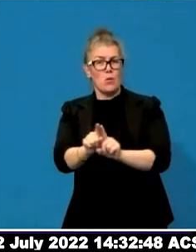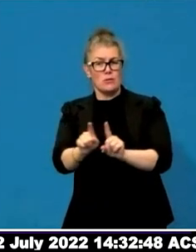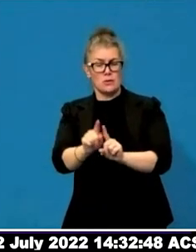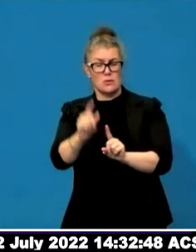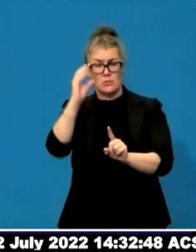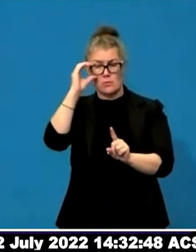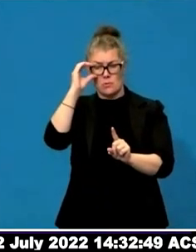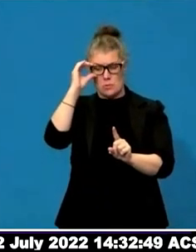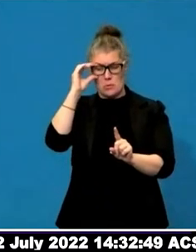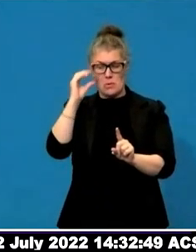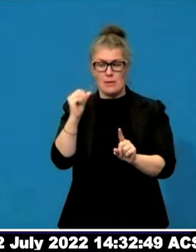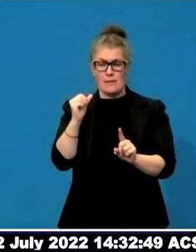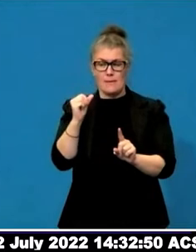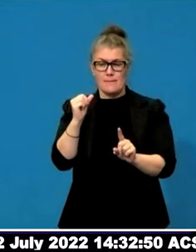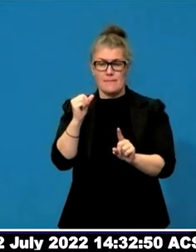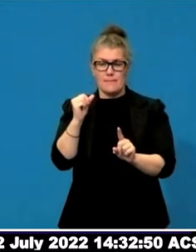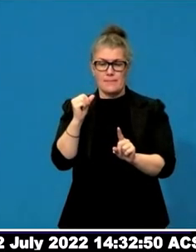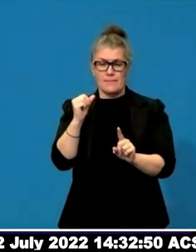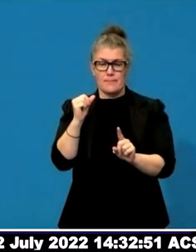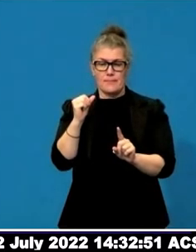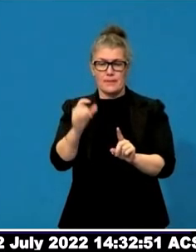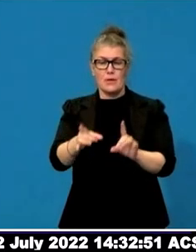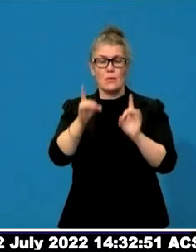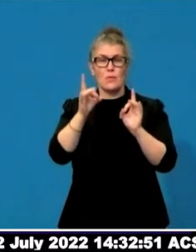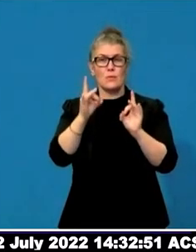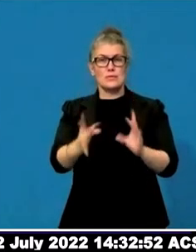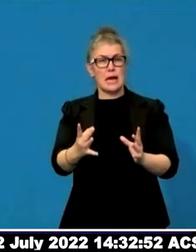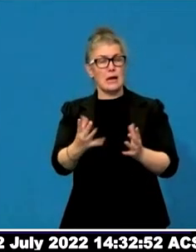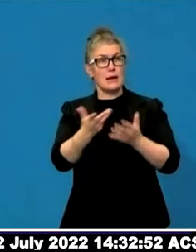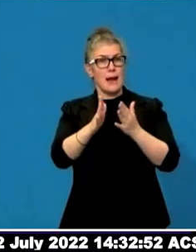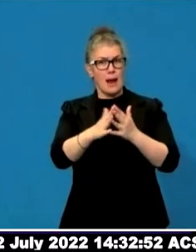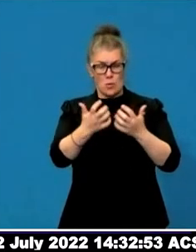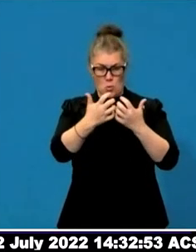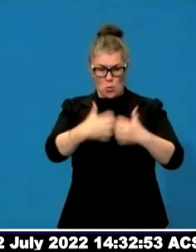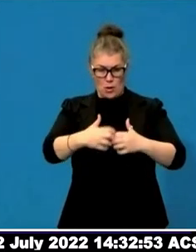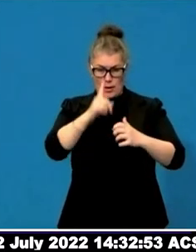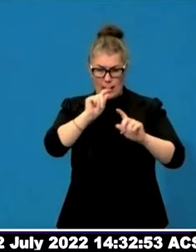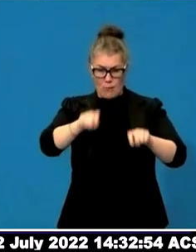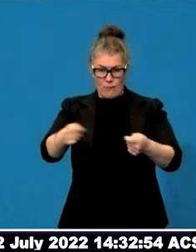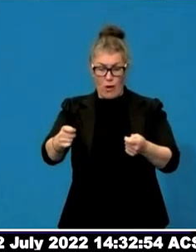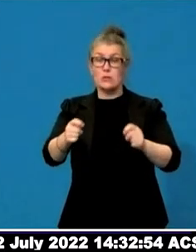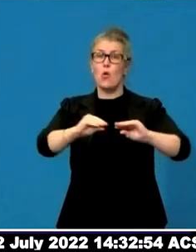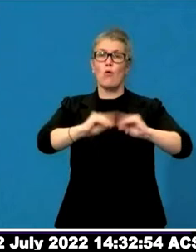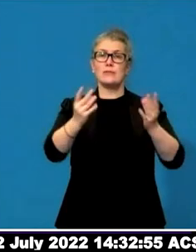when we did start looking at delivering ourselves, obviously, we didn't have a respite house or anything like that at the time,